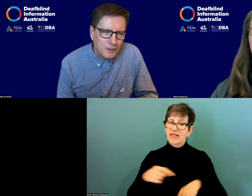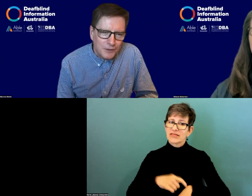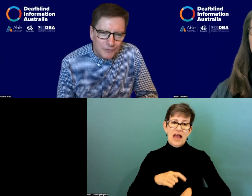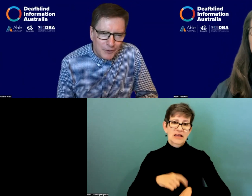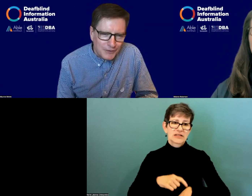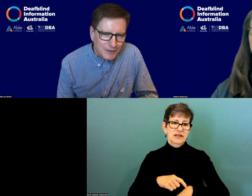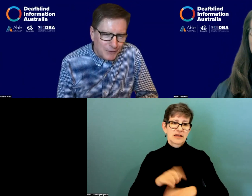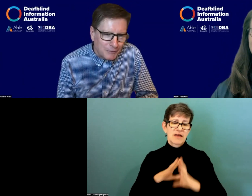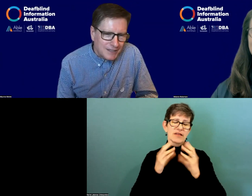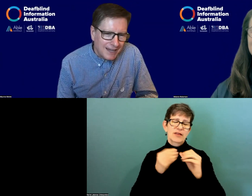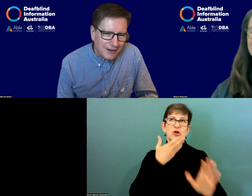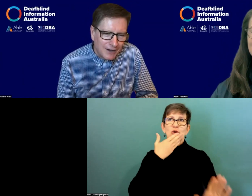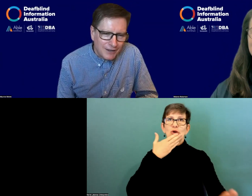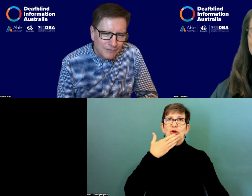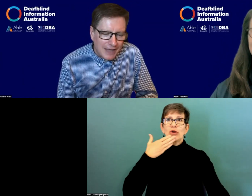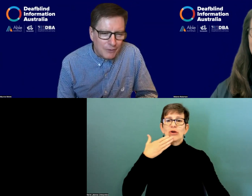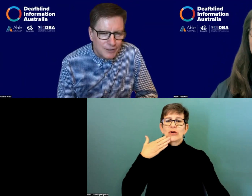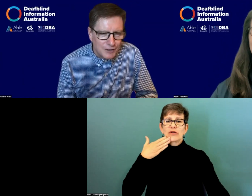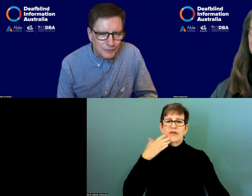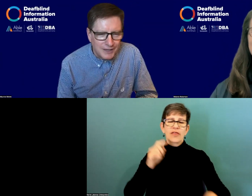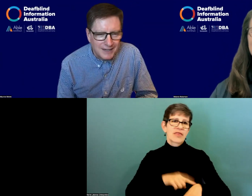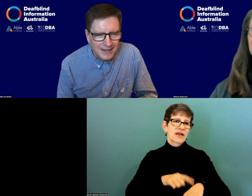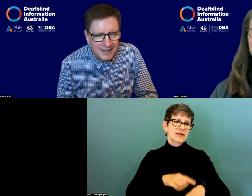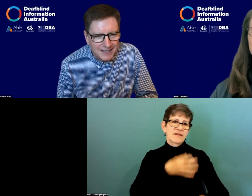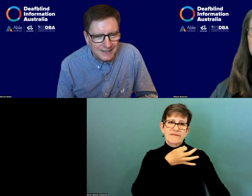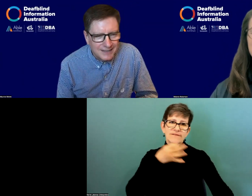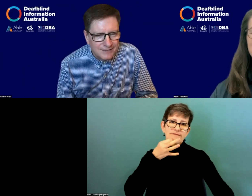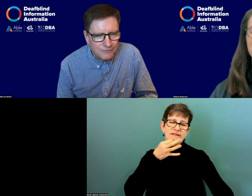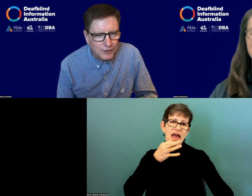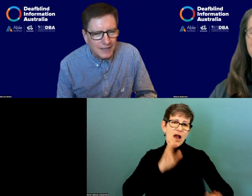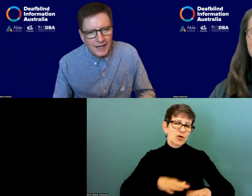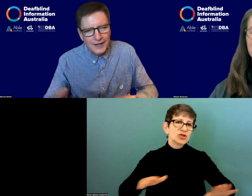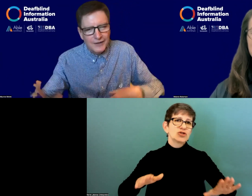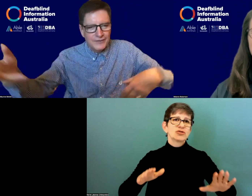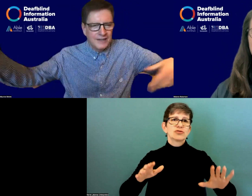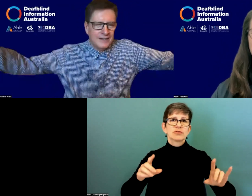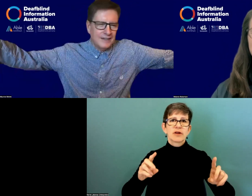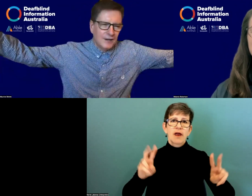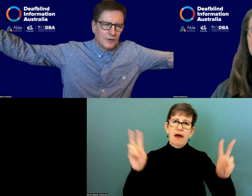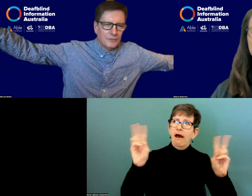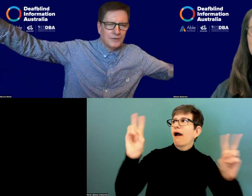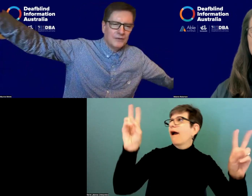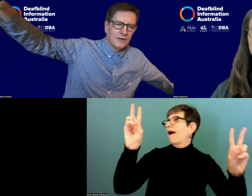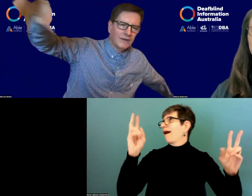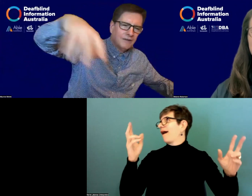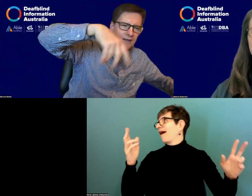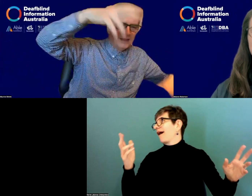It was the era of flower children and free love.